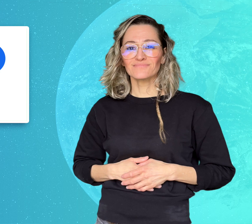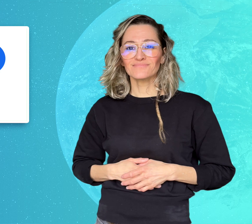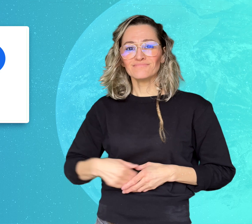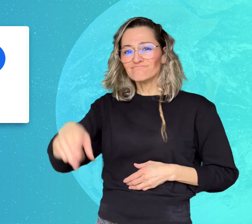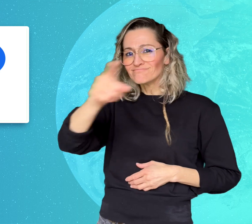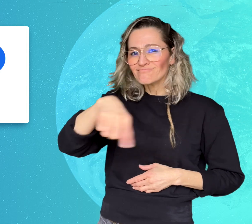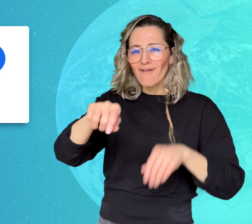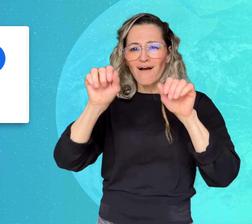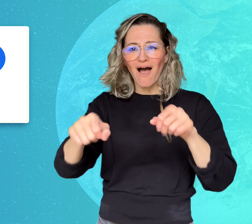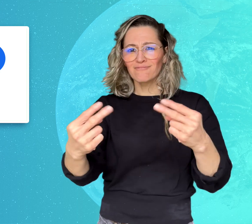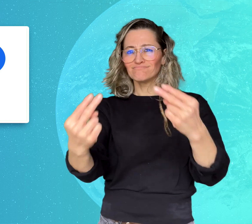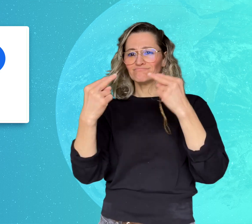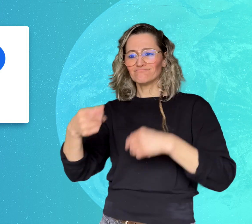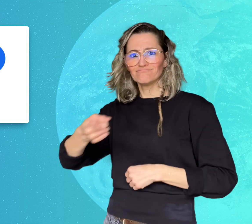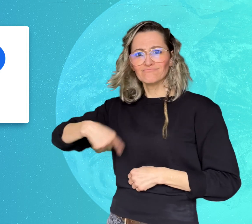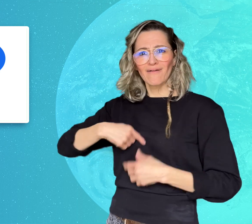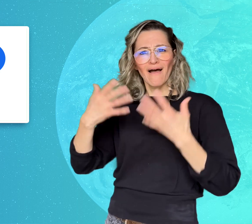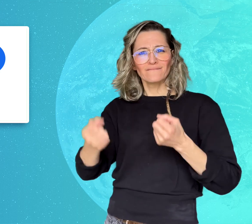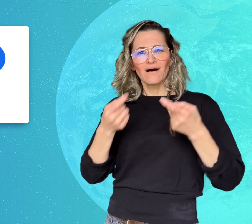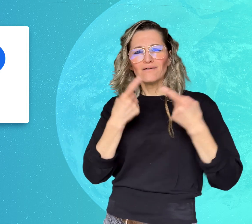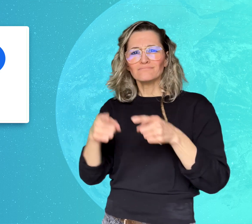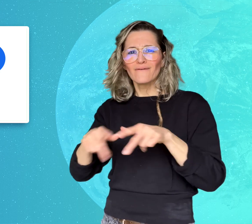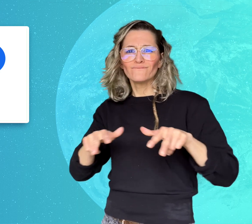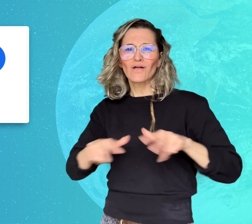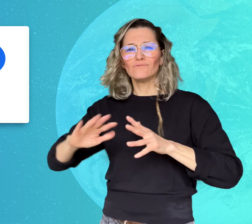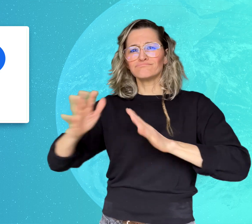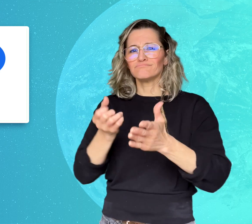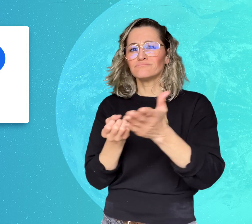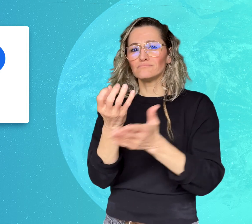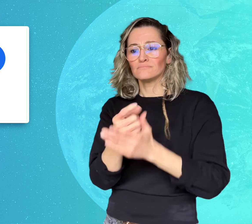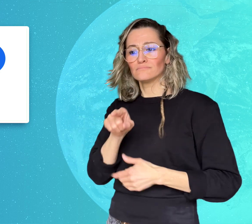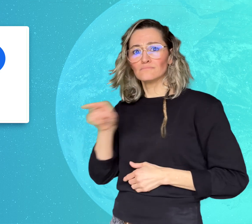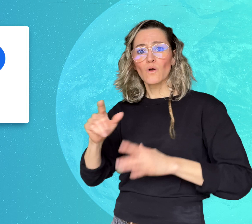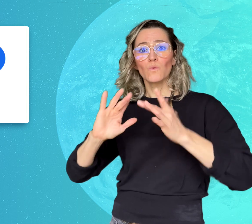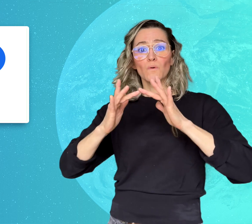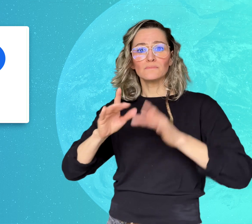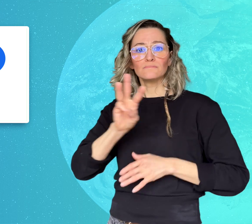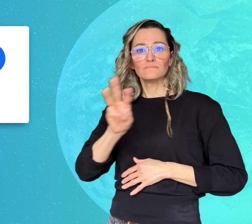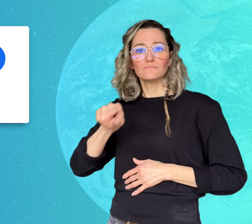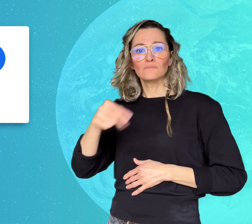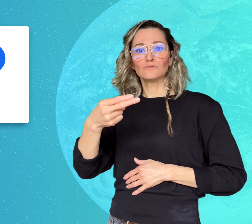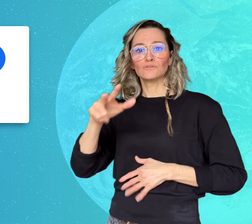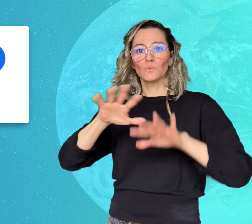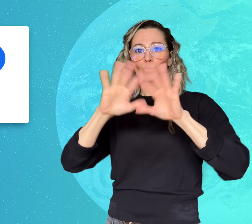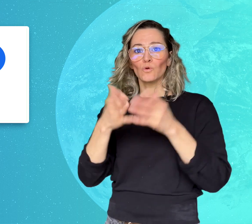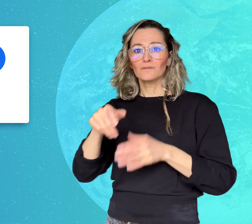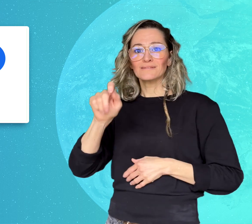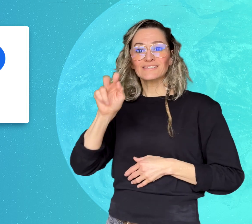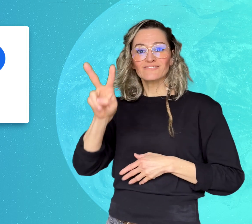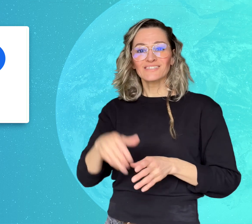You can watch all of our videos at www.h3world.tv.